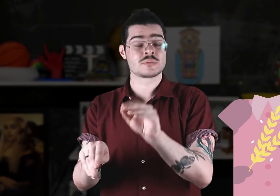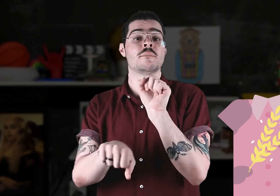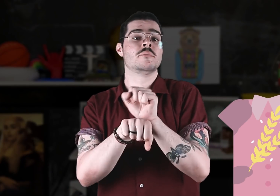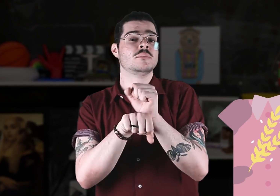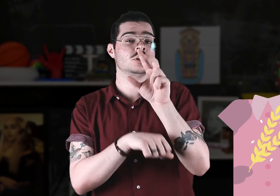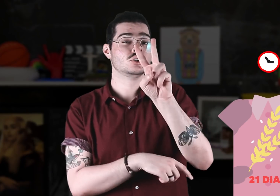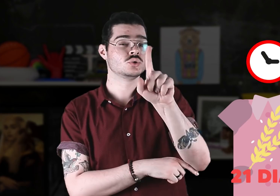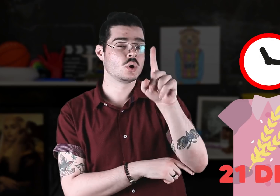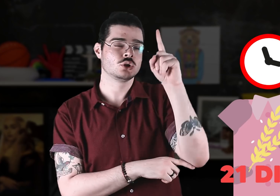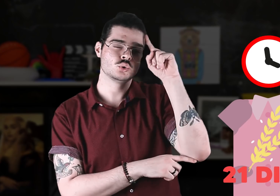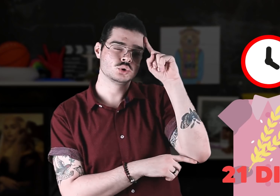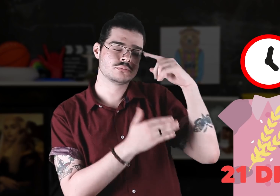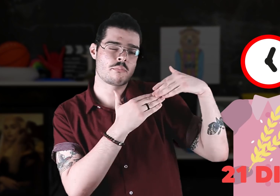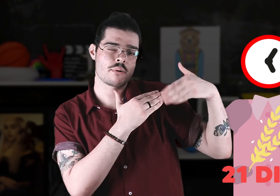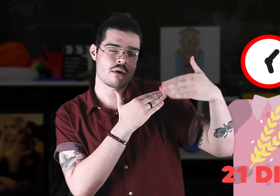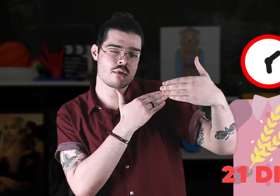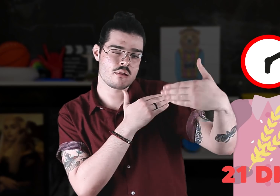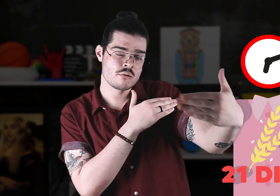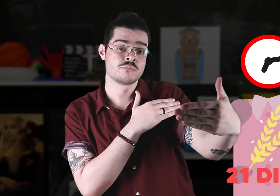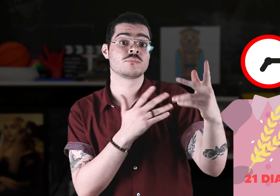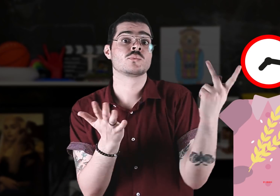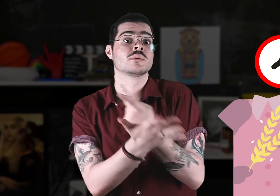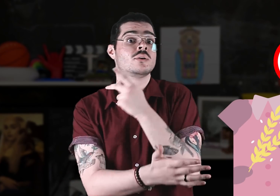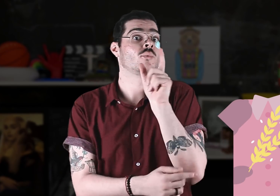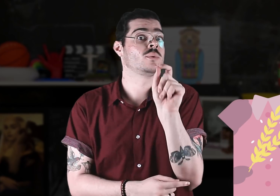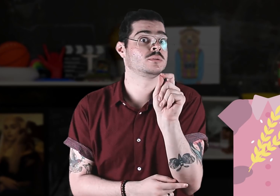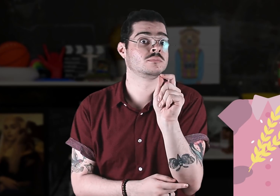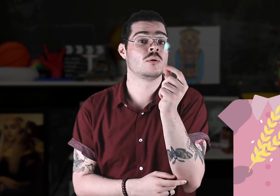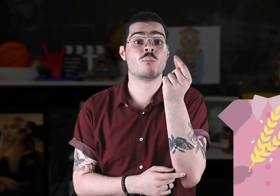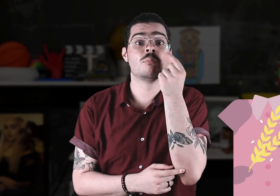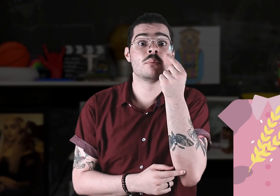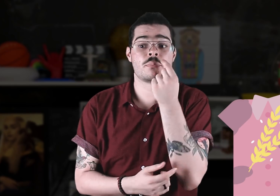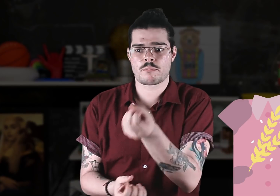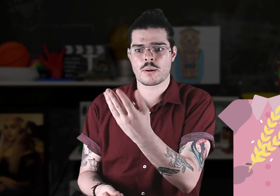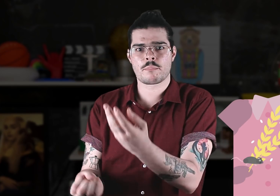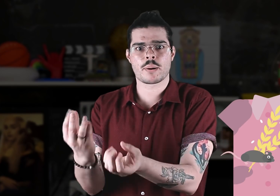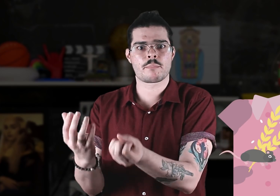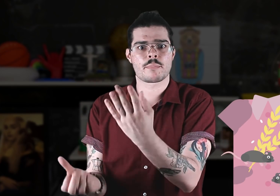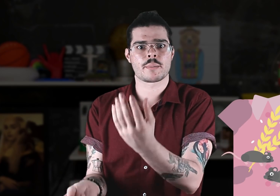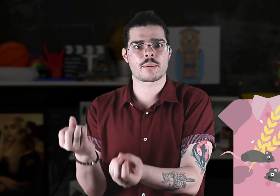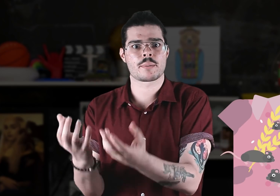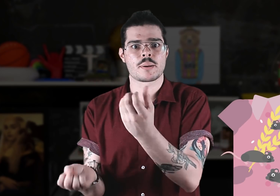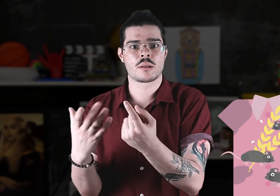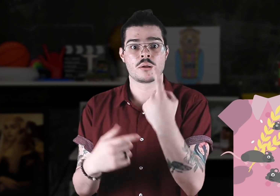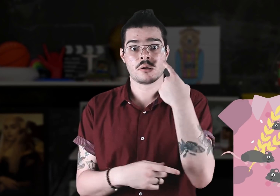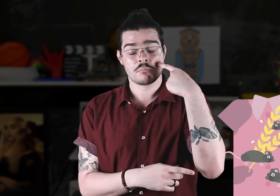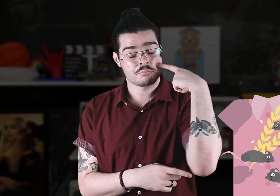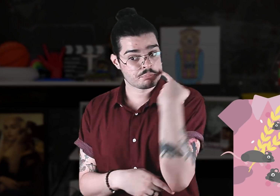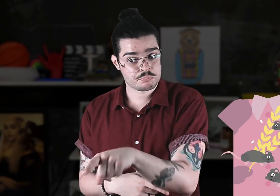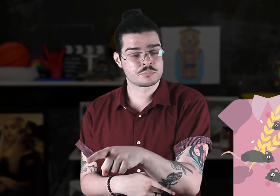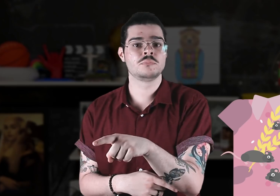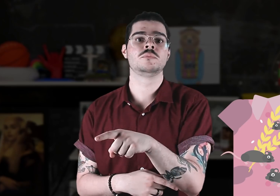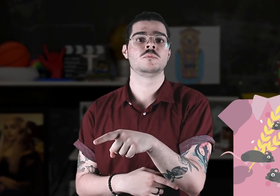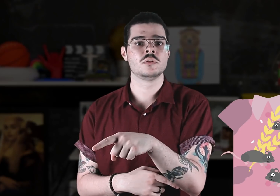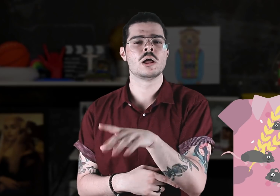and in 21 days the rats showed up!